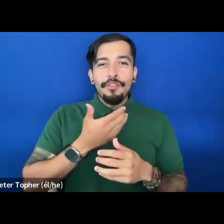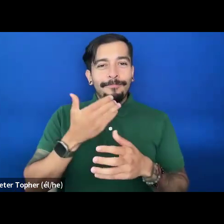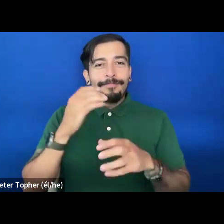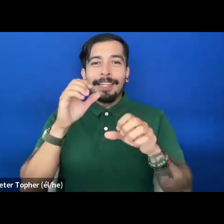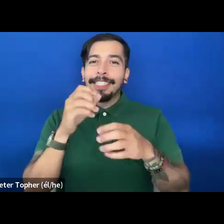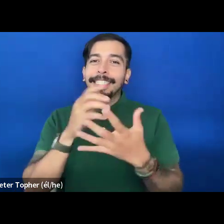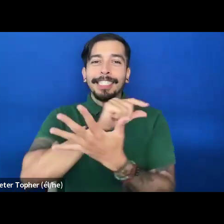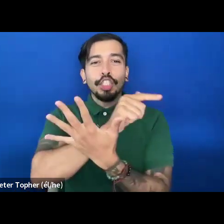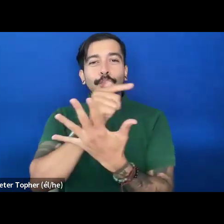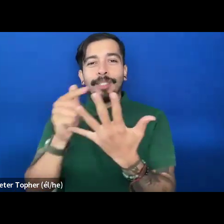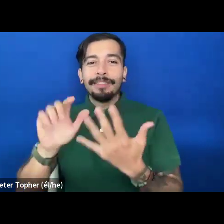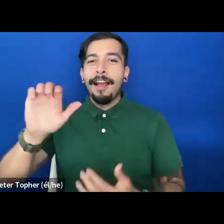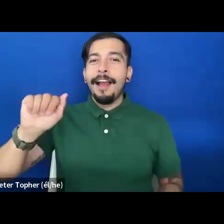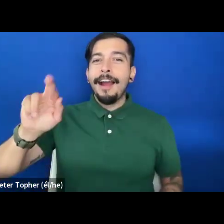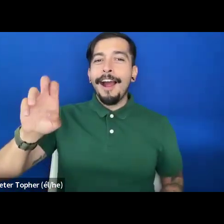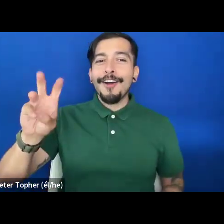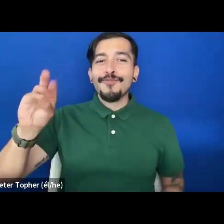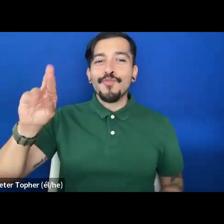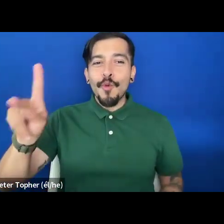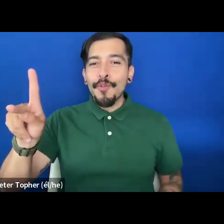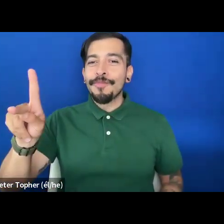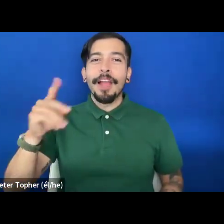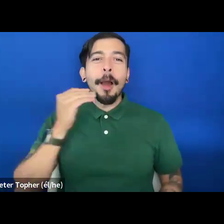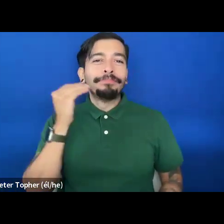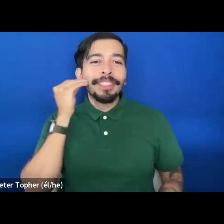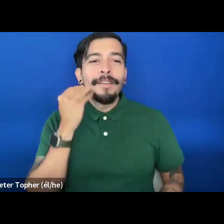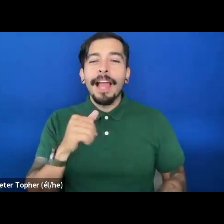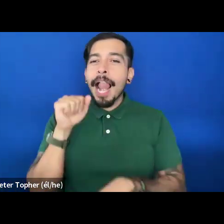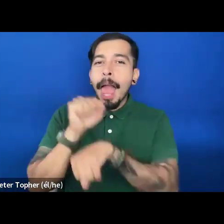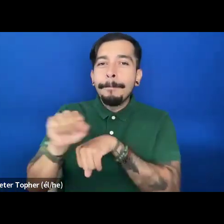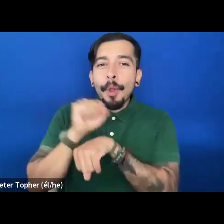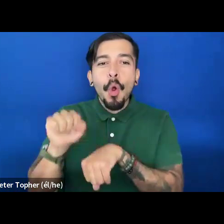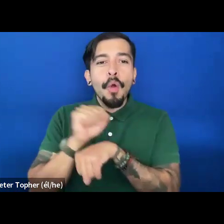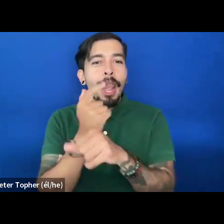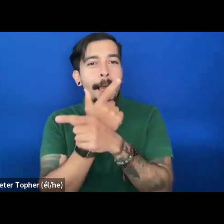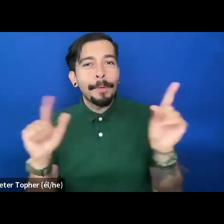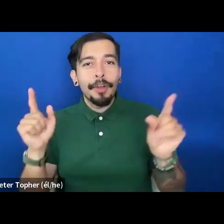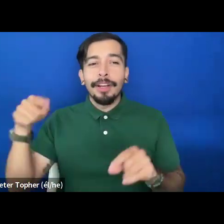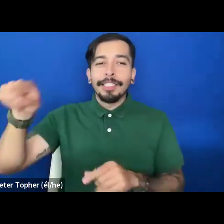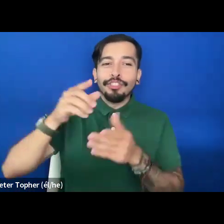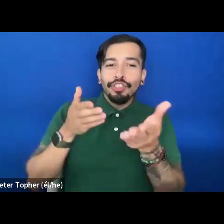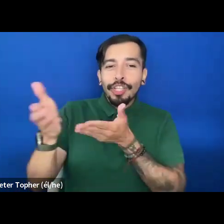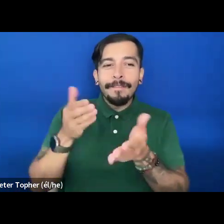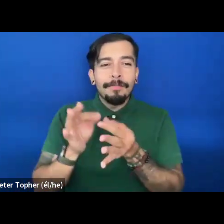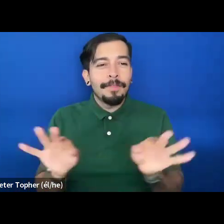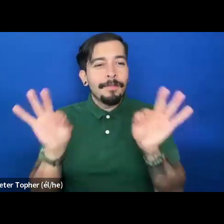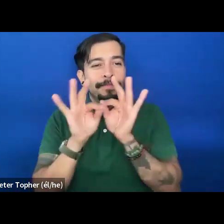They have served as important leaders in thinking about this intersection, and we're really grateful to learn